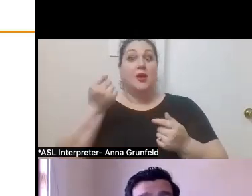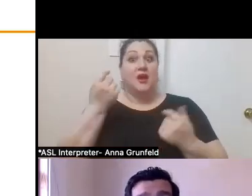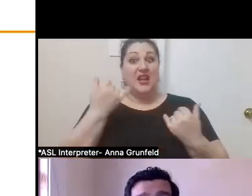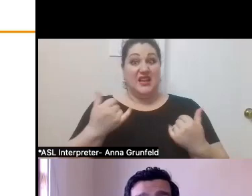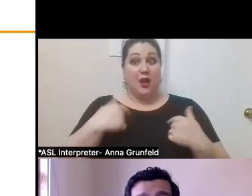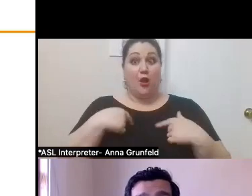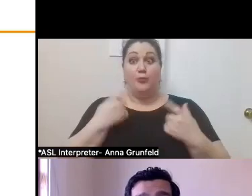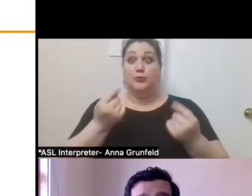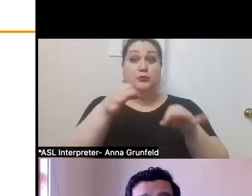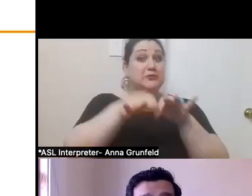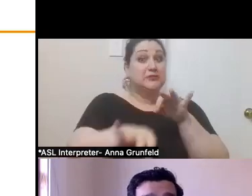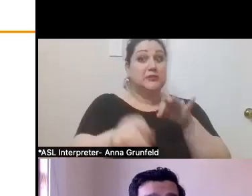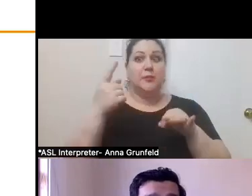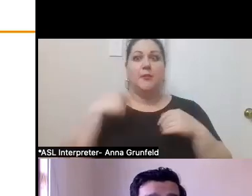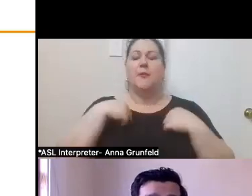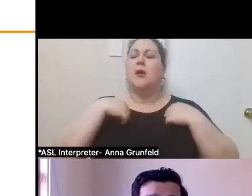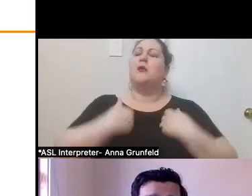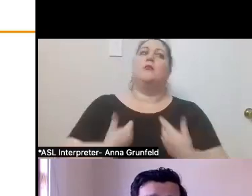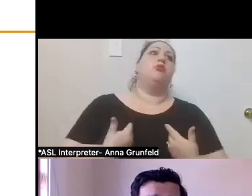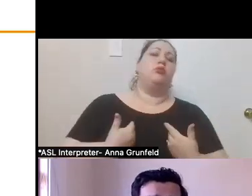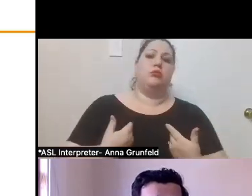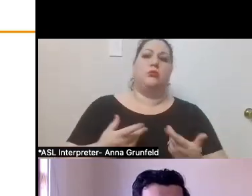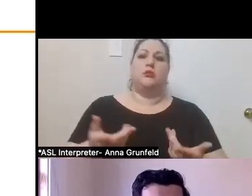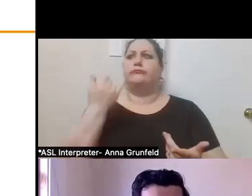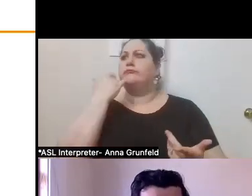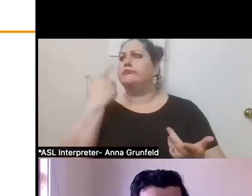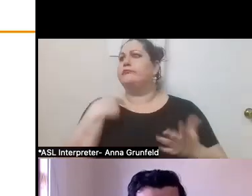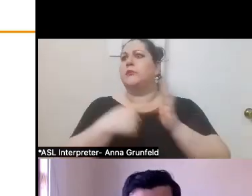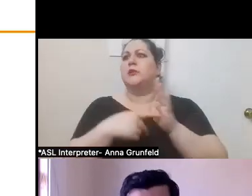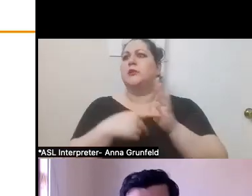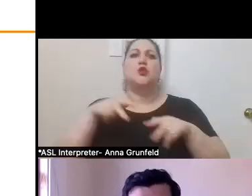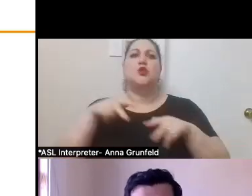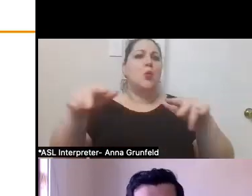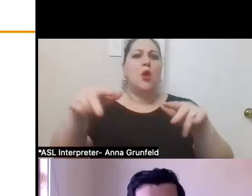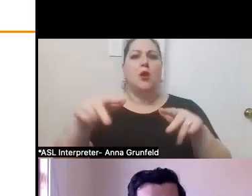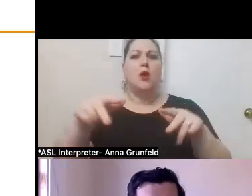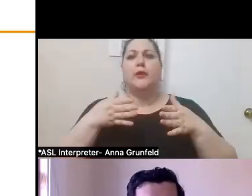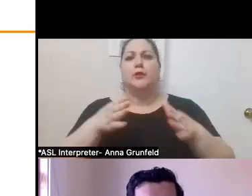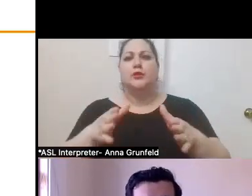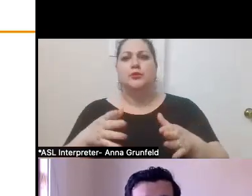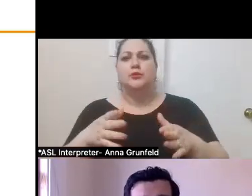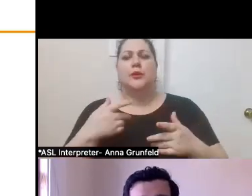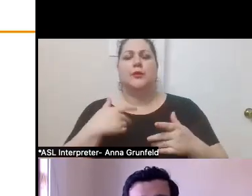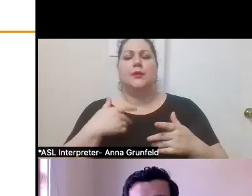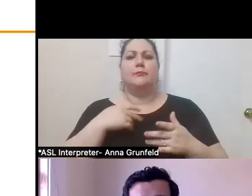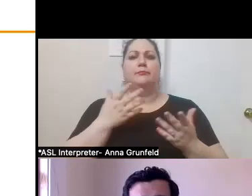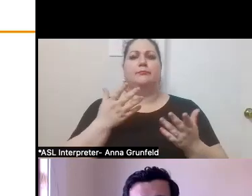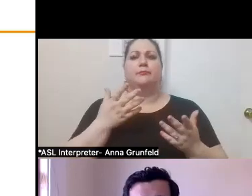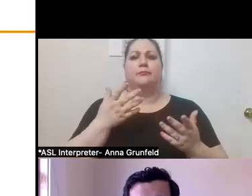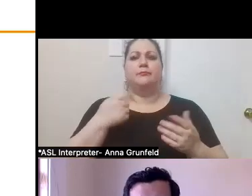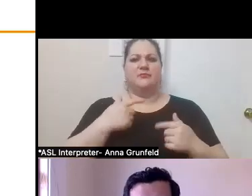If simply walking around the streets of my neighborhood in Montreal where we lived at the time and it was.